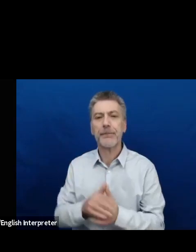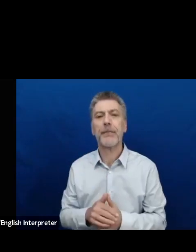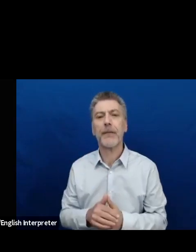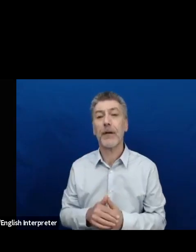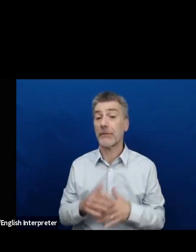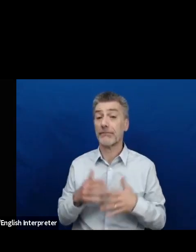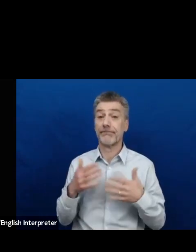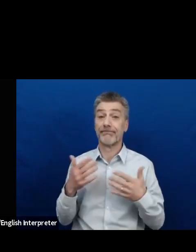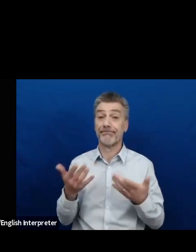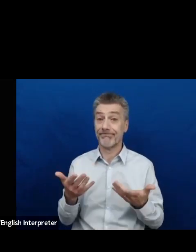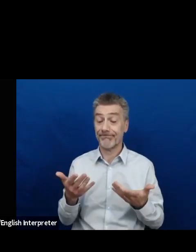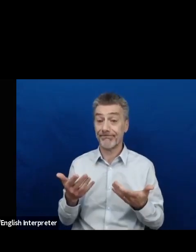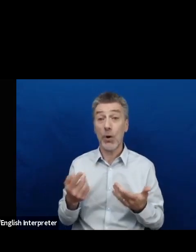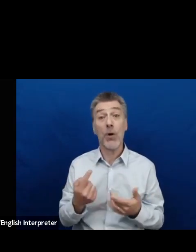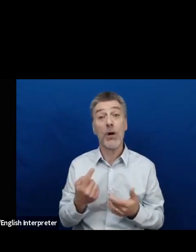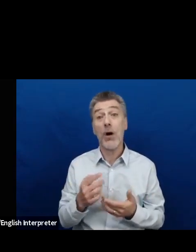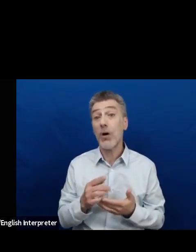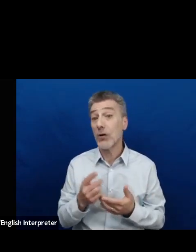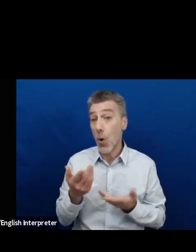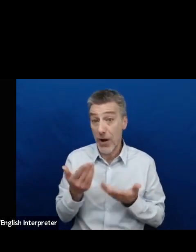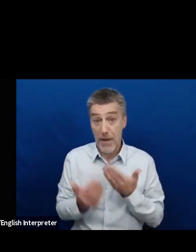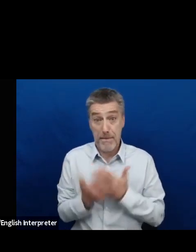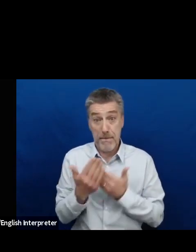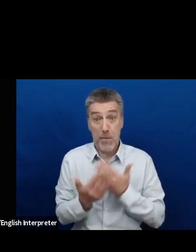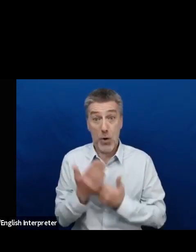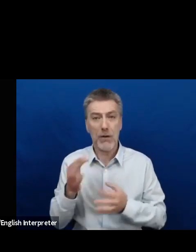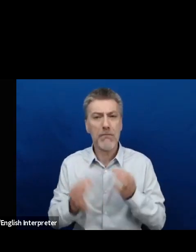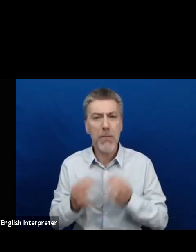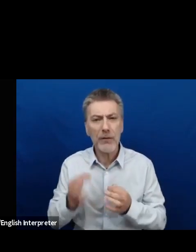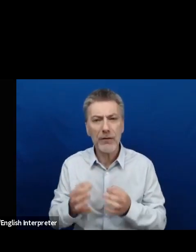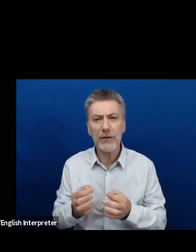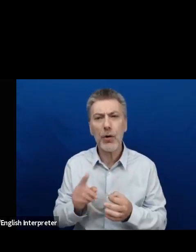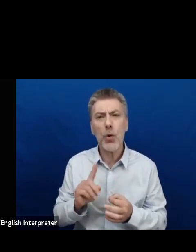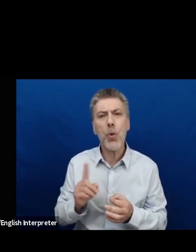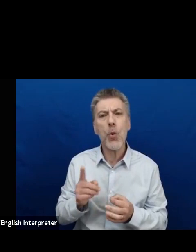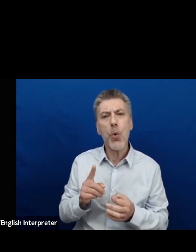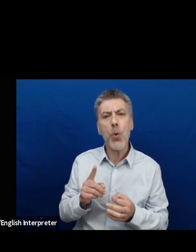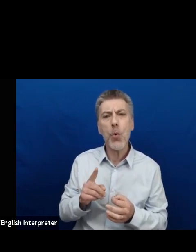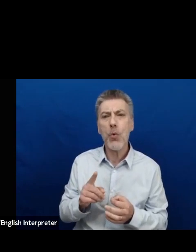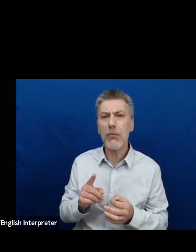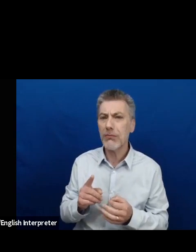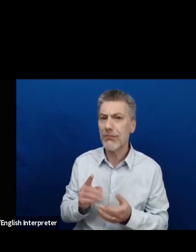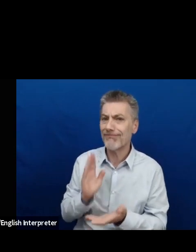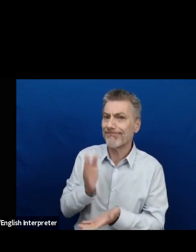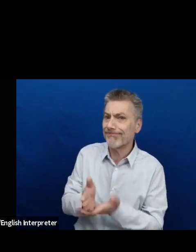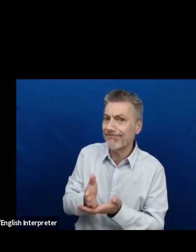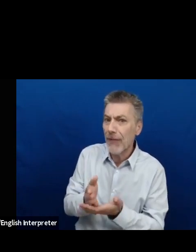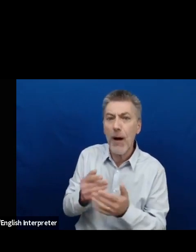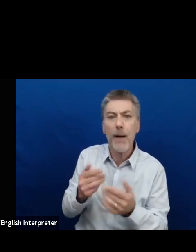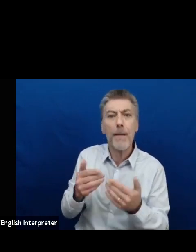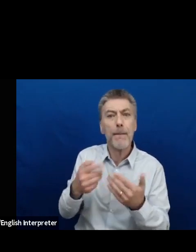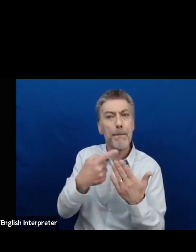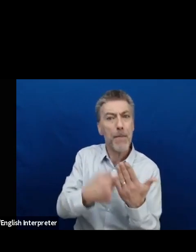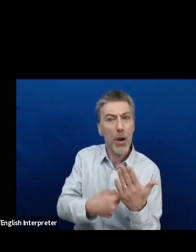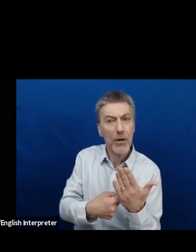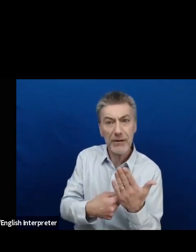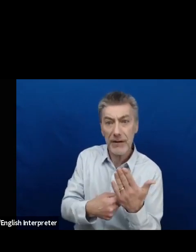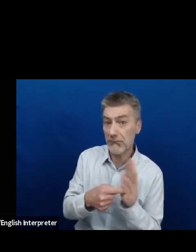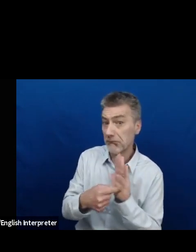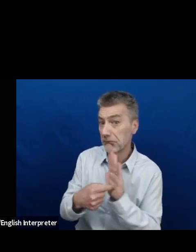if as I've argued most states in Europe were imperial states as much as they were